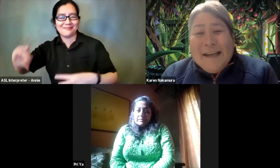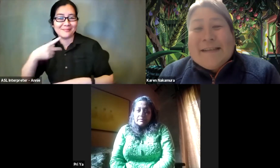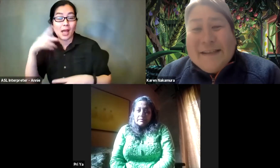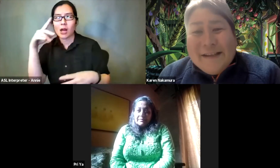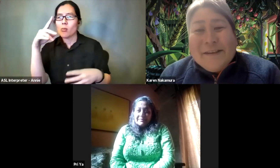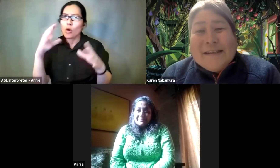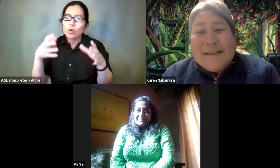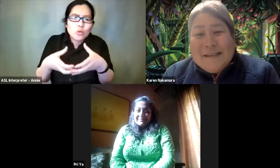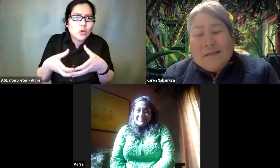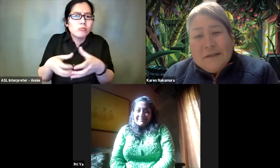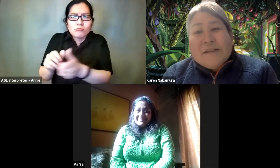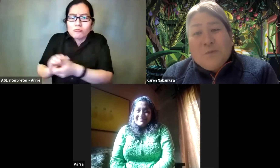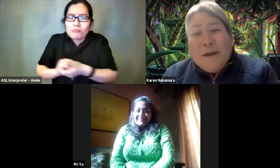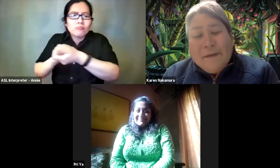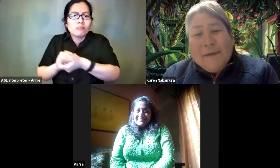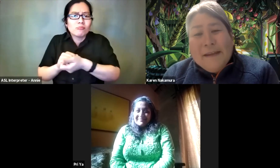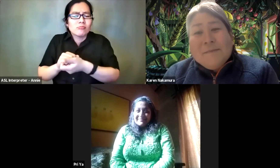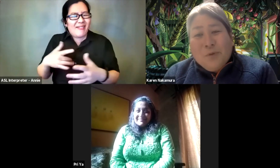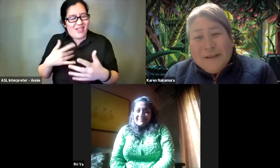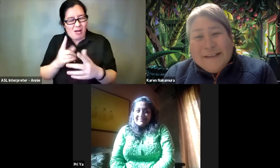yes, you know, this is, this is why the family is important.